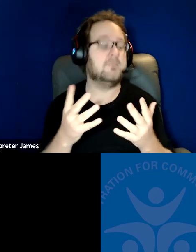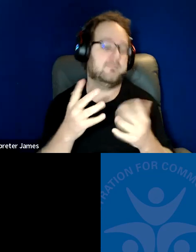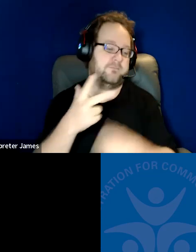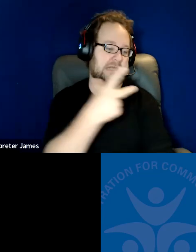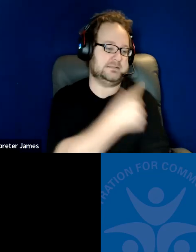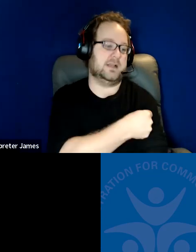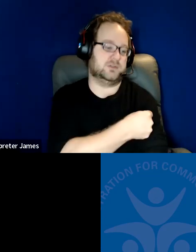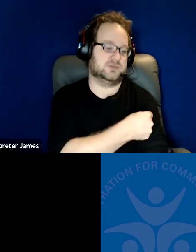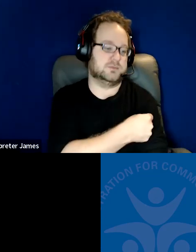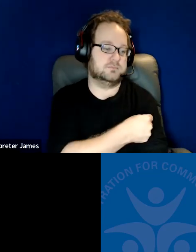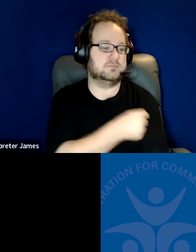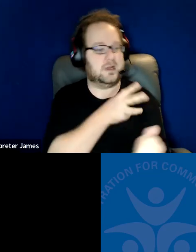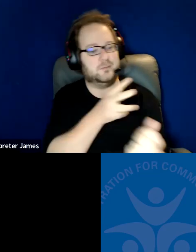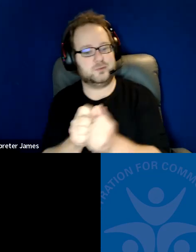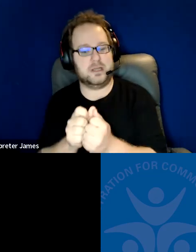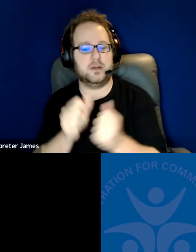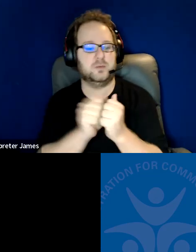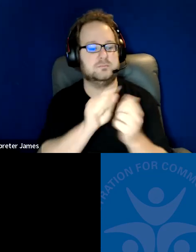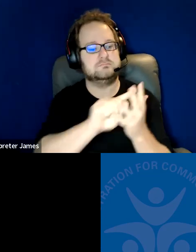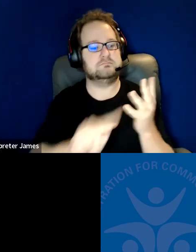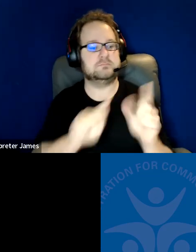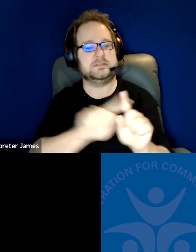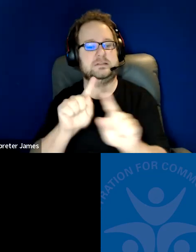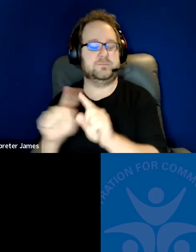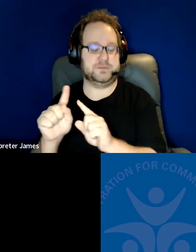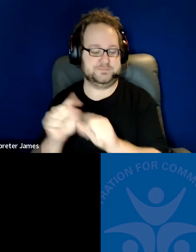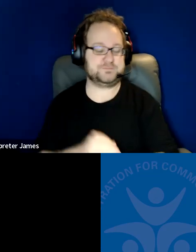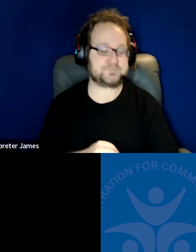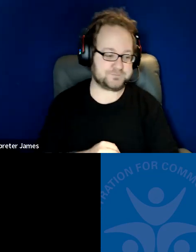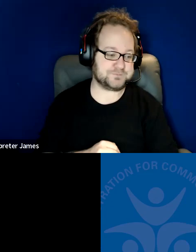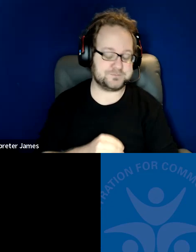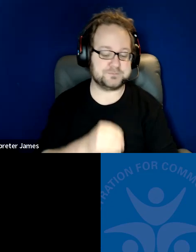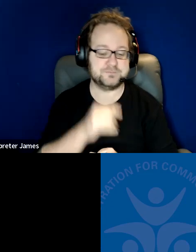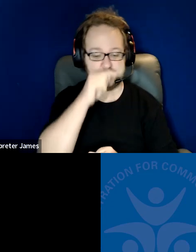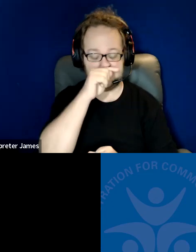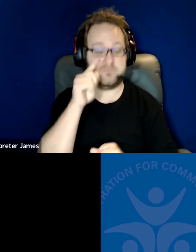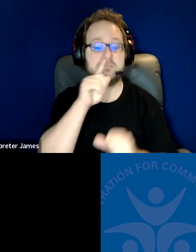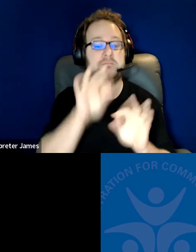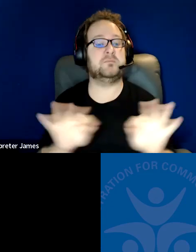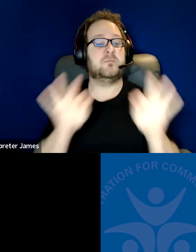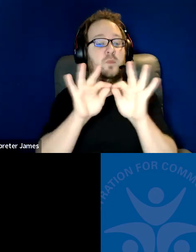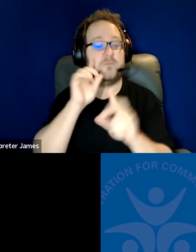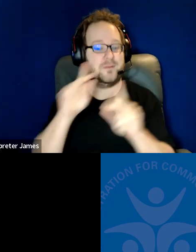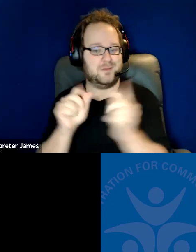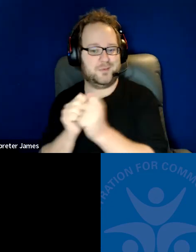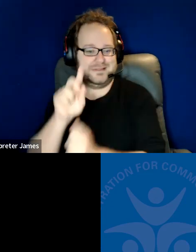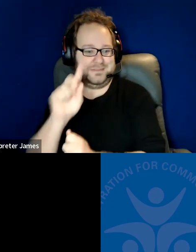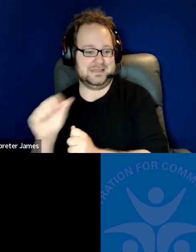And this is particularly important. For older adults and people with disabilities, including those who are immunocompromised.